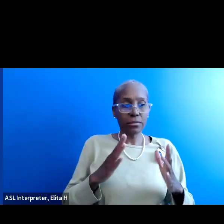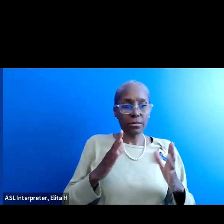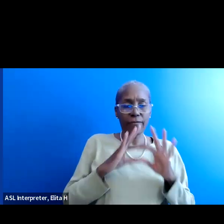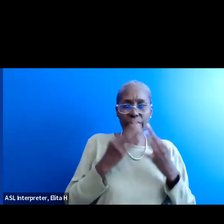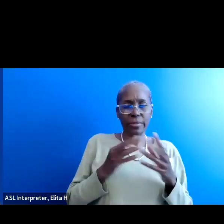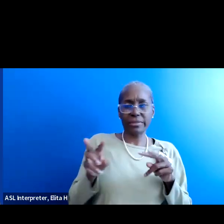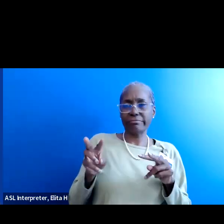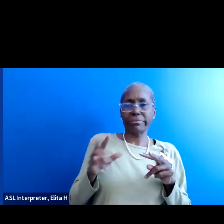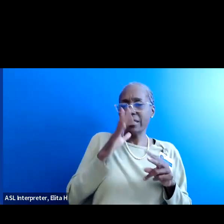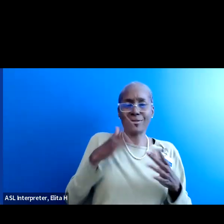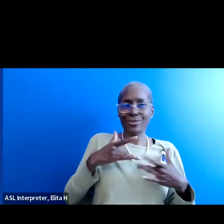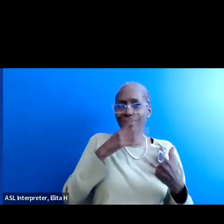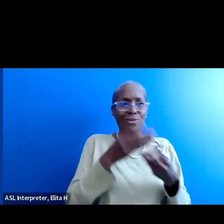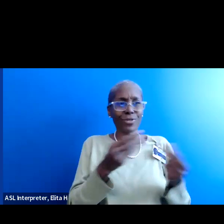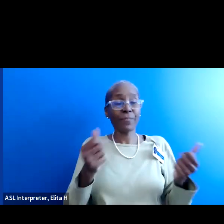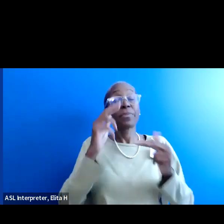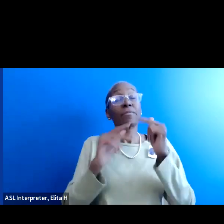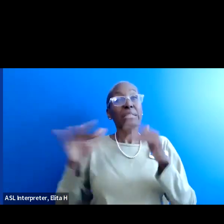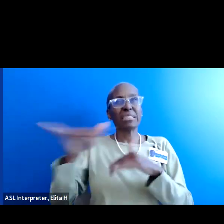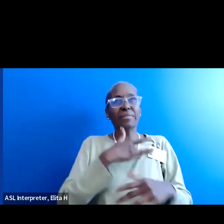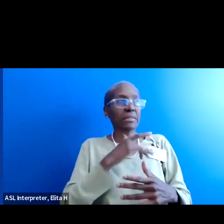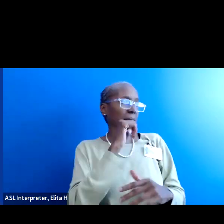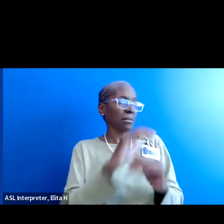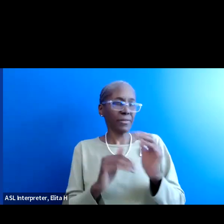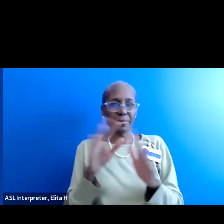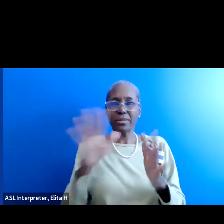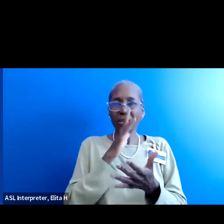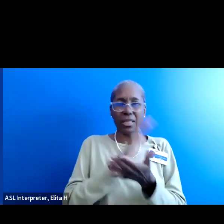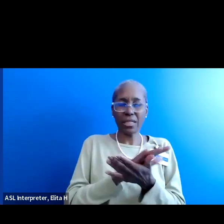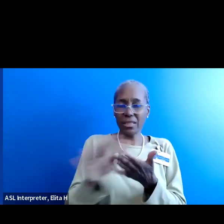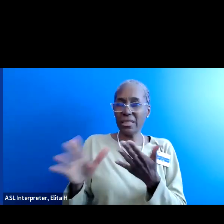And the facility is uncomfortable. It's not clean, it has an odor, it's too hot or too cold.